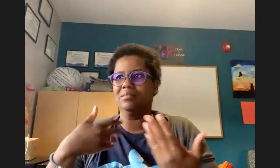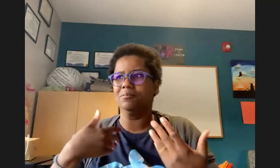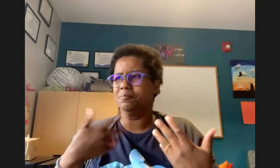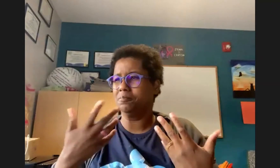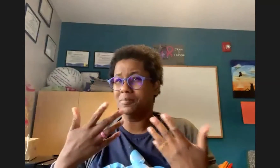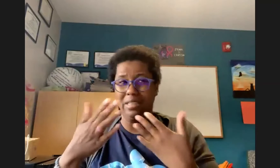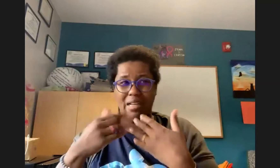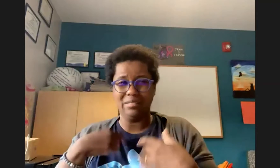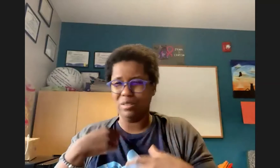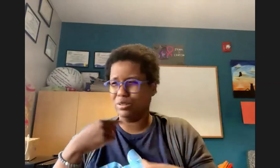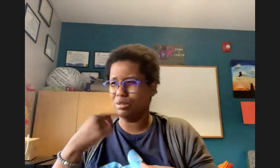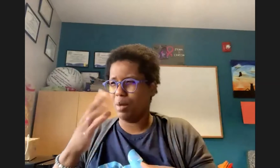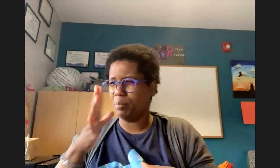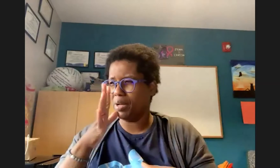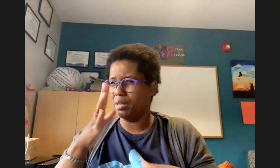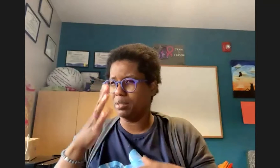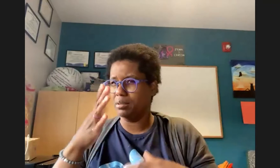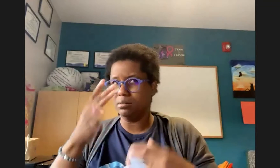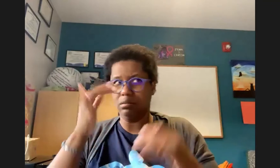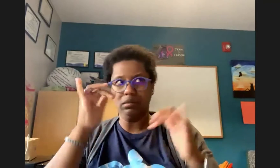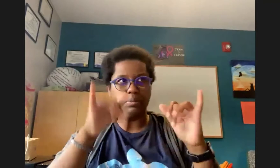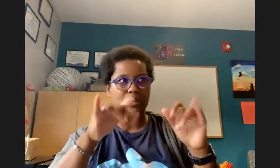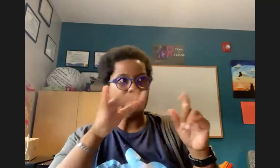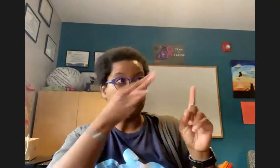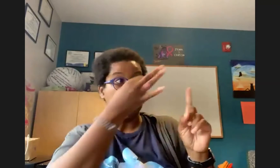"I'm talking about disability rights in general. They're weak."